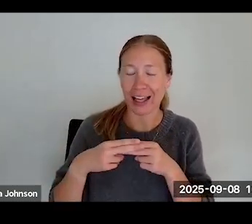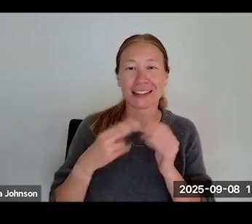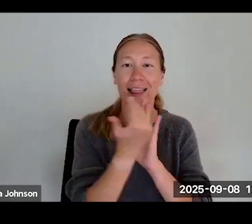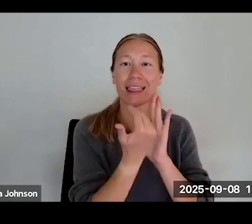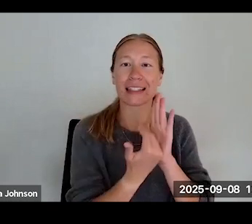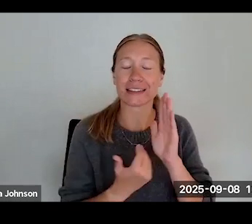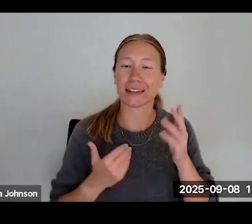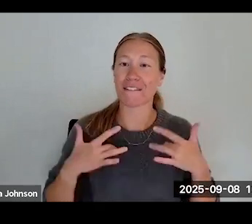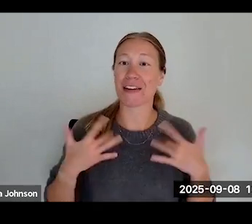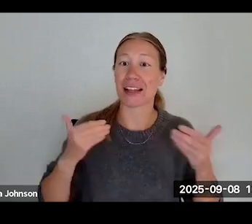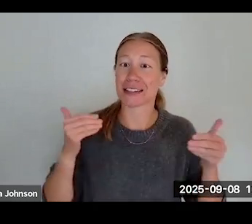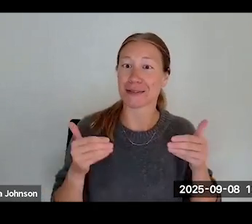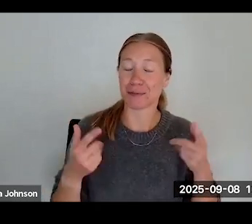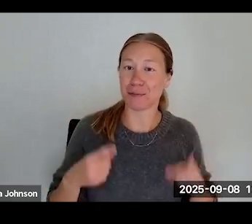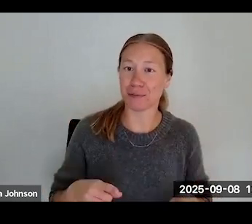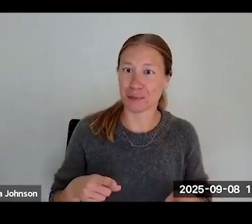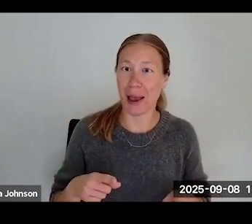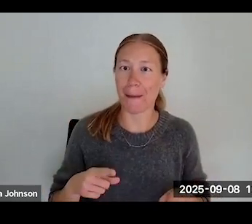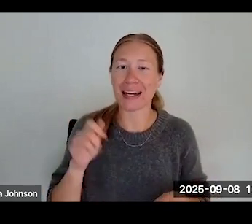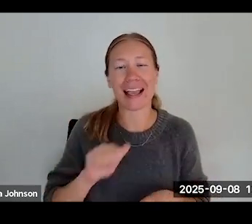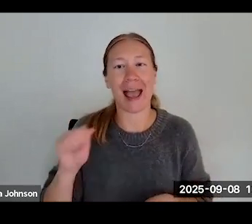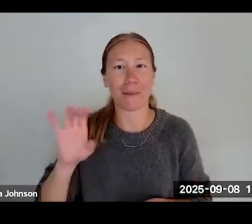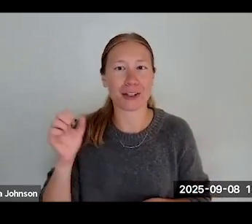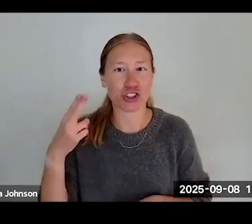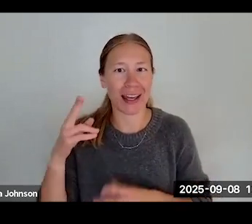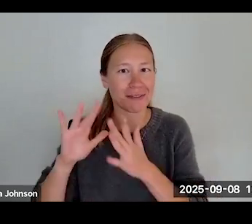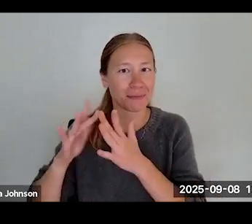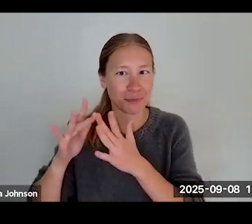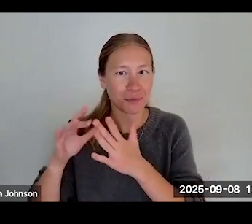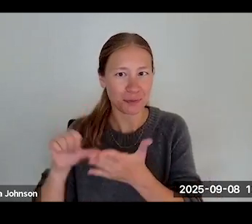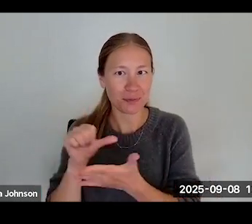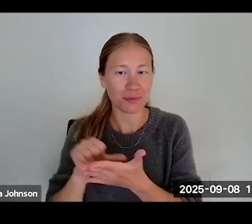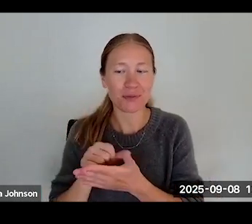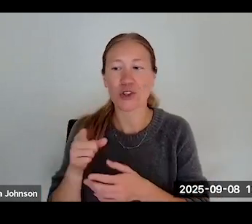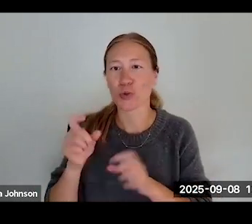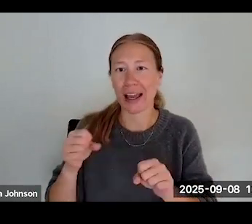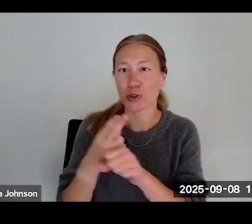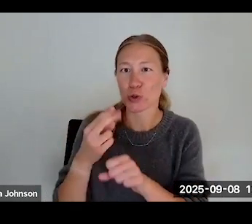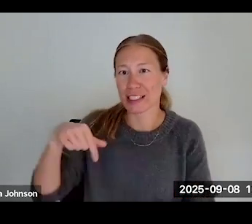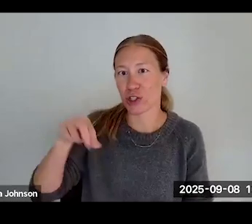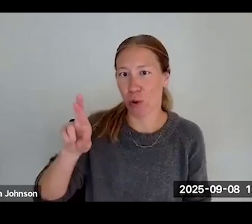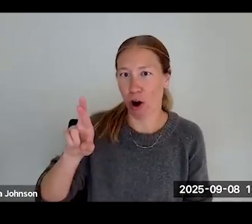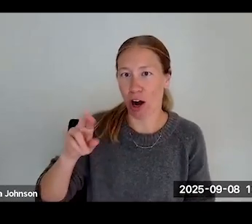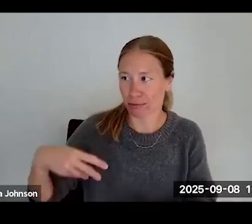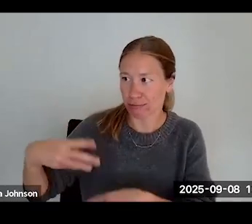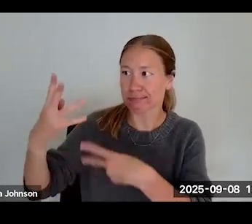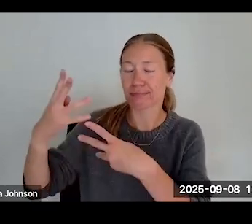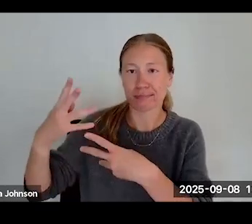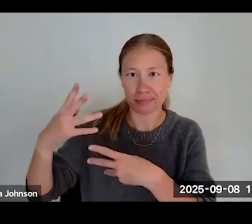Those are listed on the Happening @ Michigan website. So there's a link there that will take you to our listing and a place where you can register